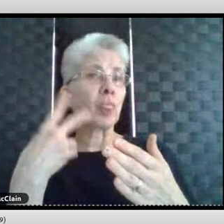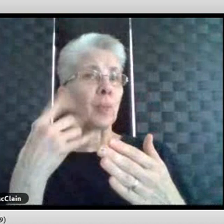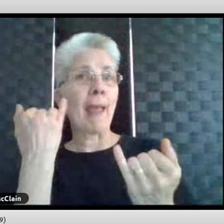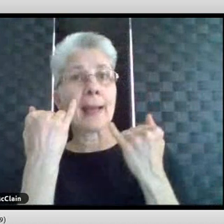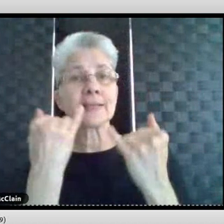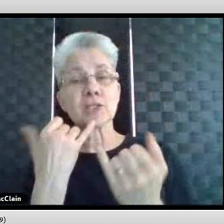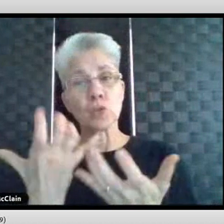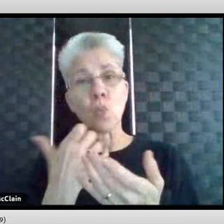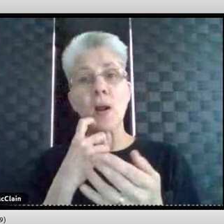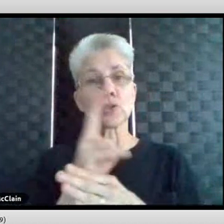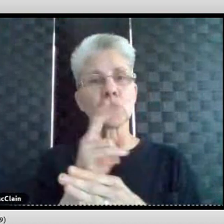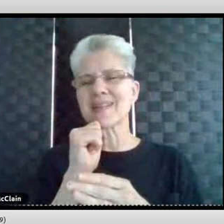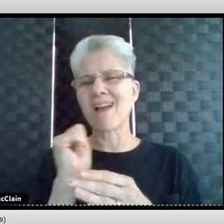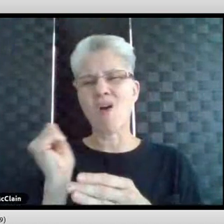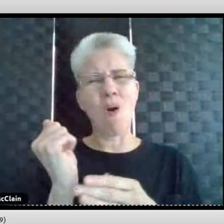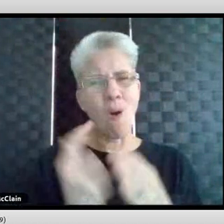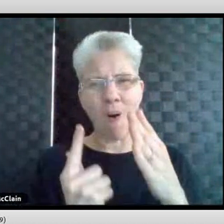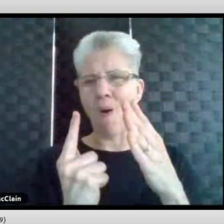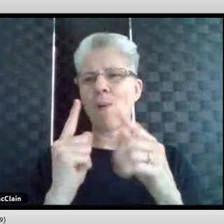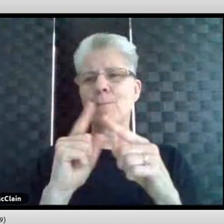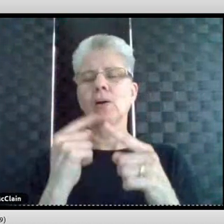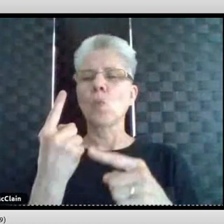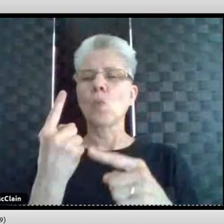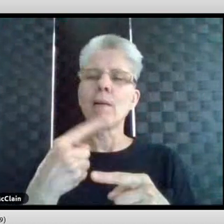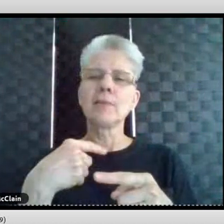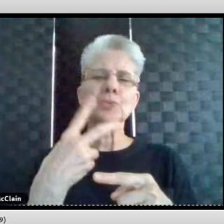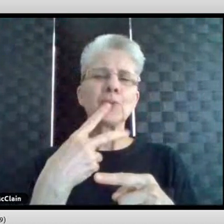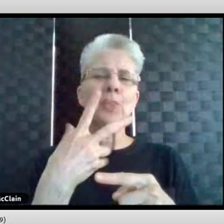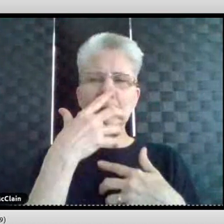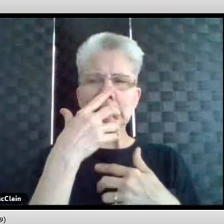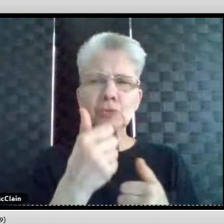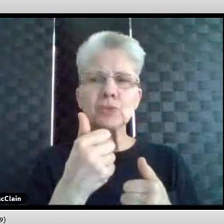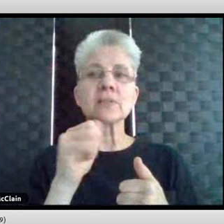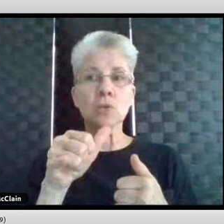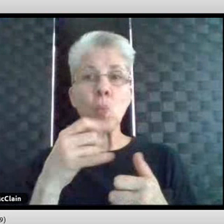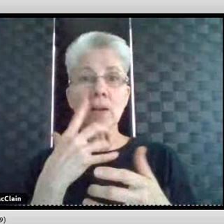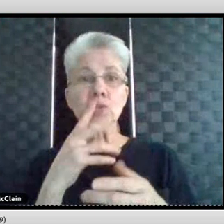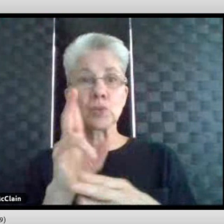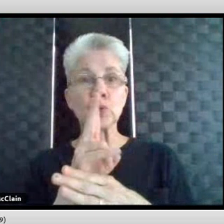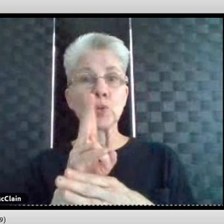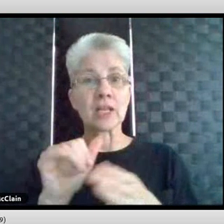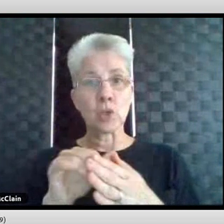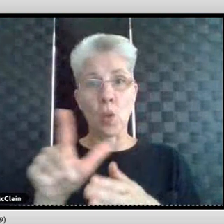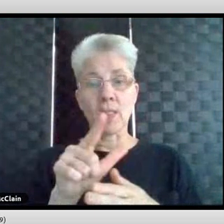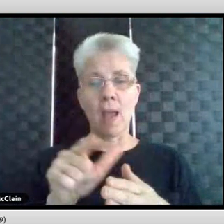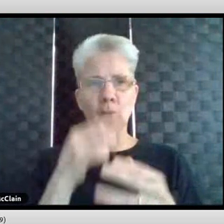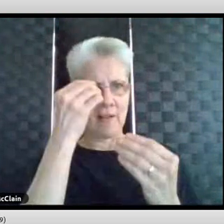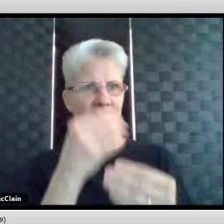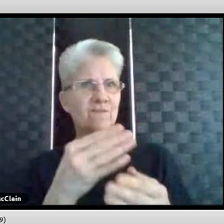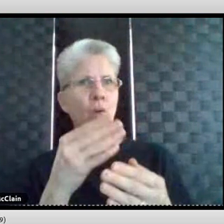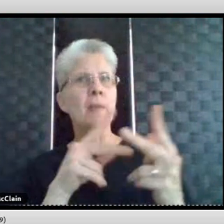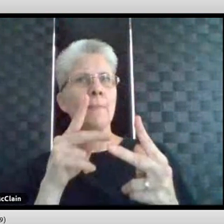Don't try to do them all at once, but jot down one, two, or three. Lena said, "Informing the patrons of free transportation services."